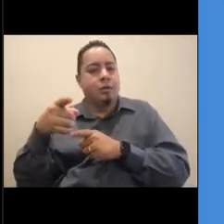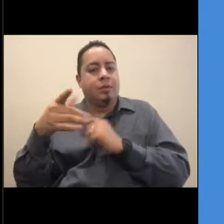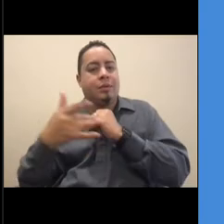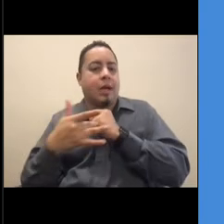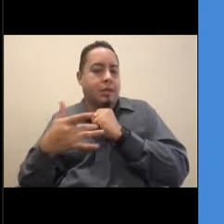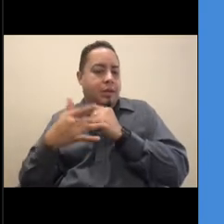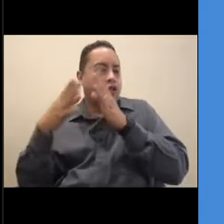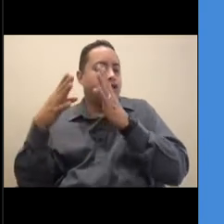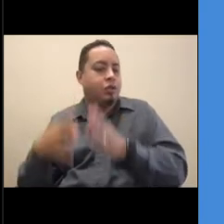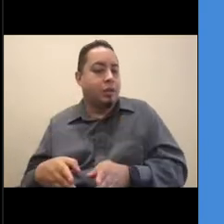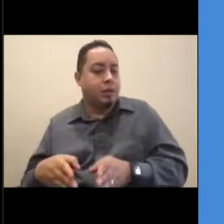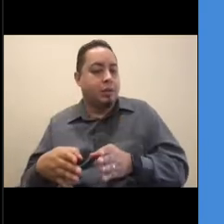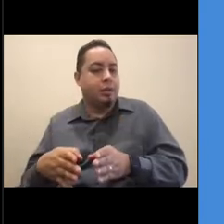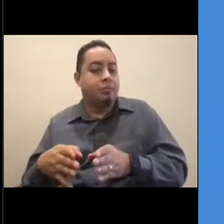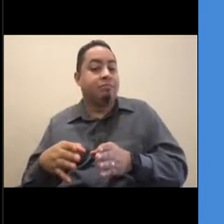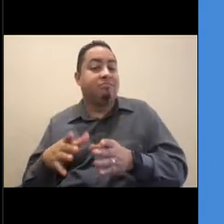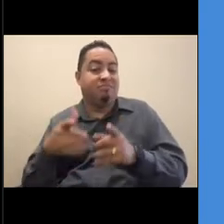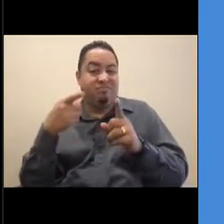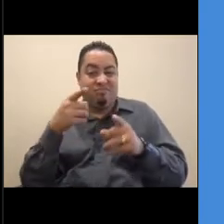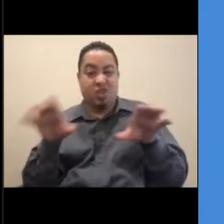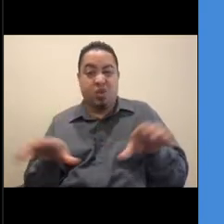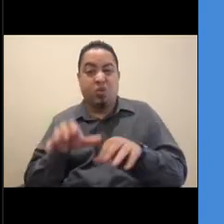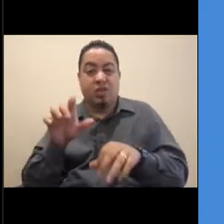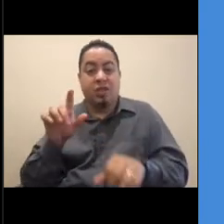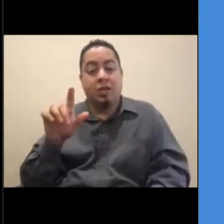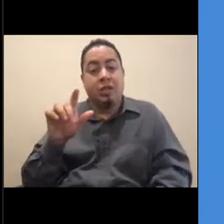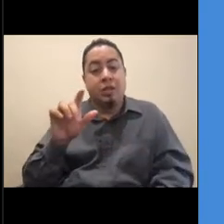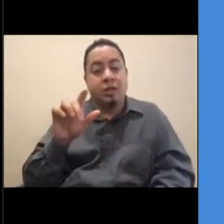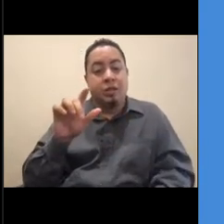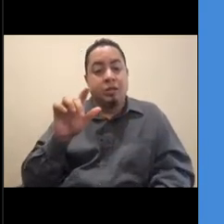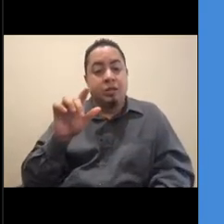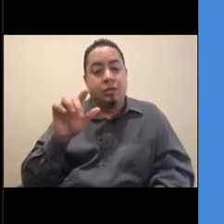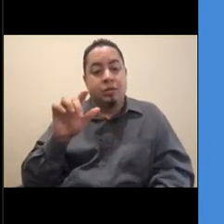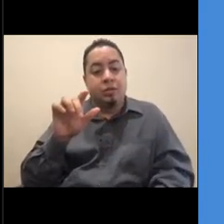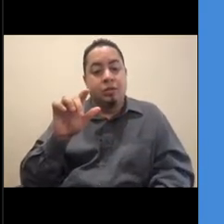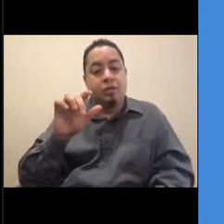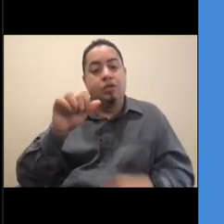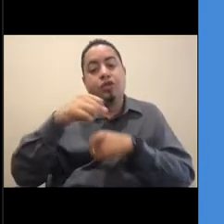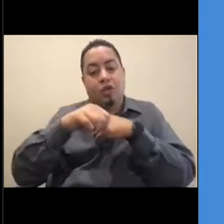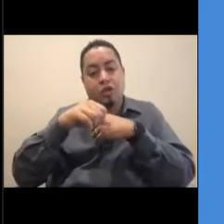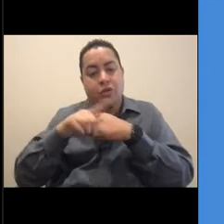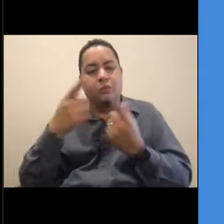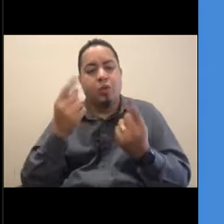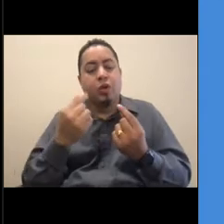So near the mouth, there's a little tube running. We're actually running water through the gills of the fish.